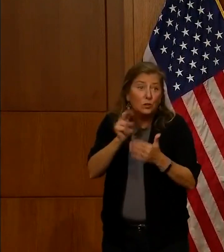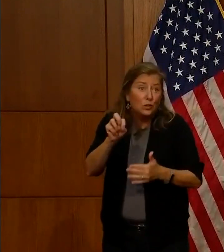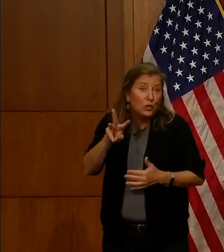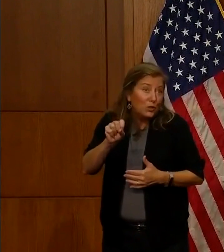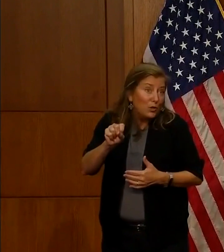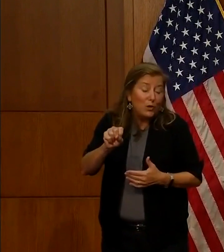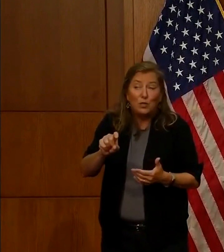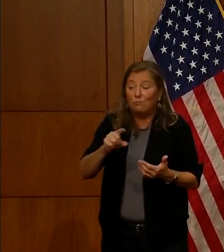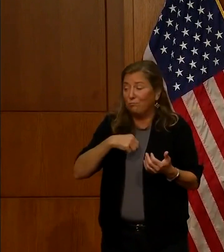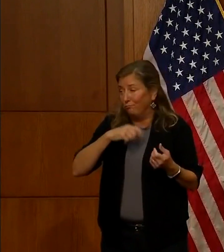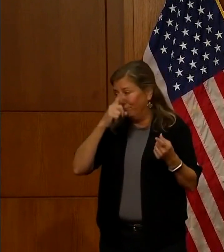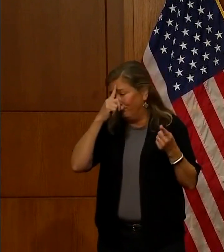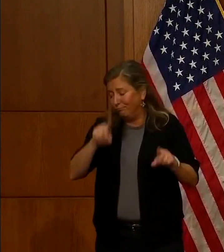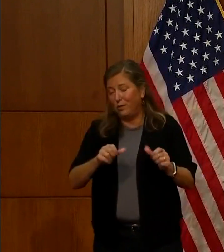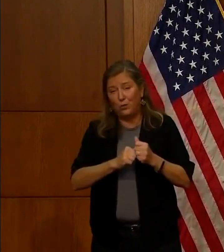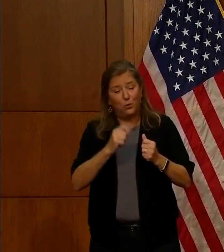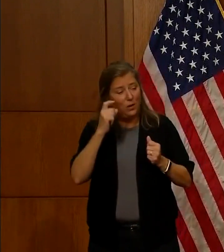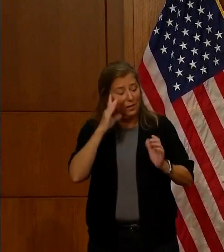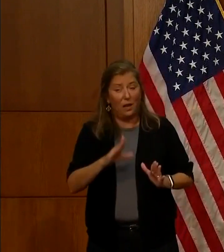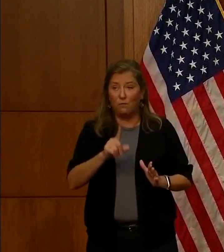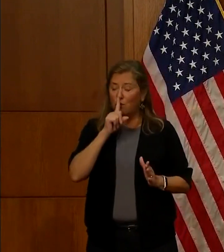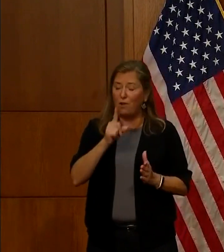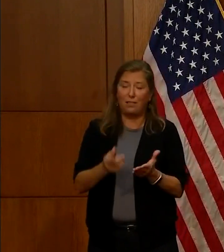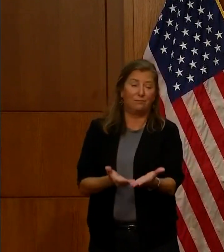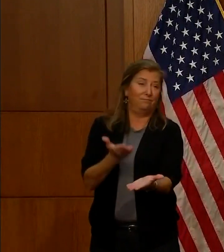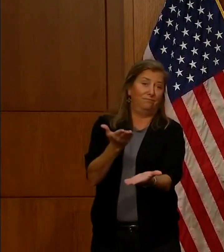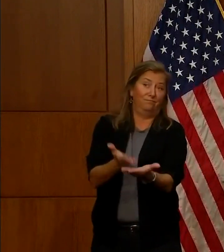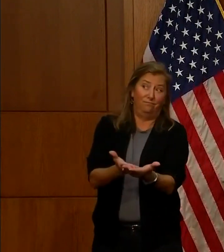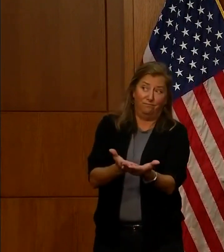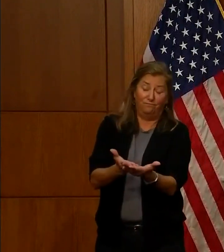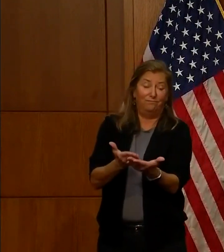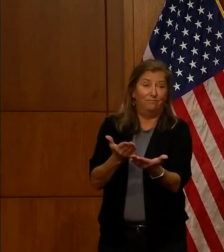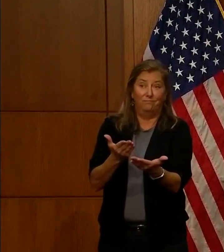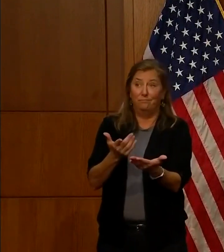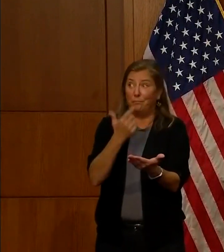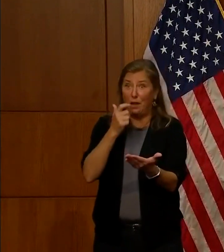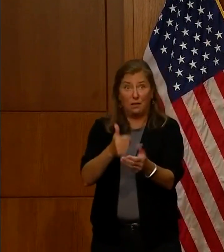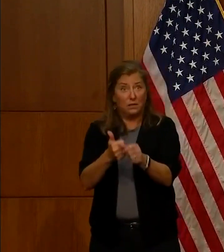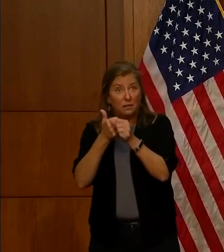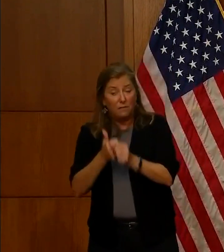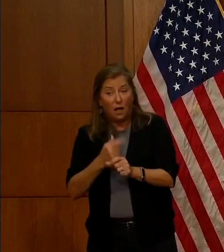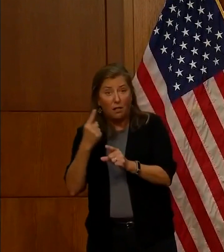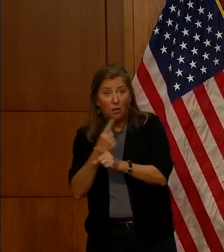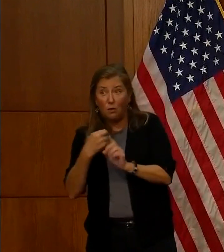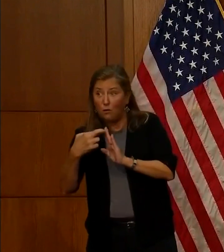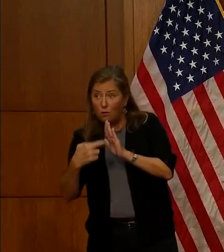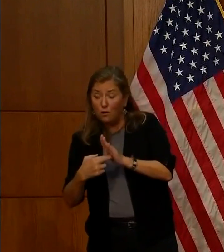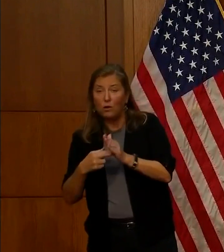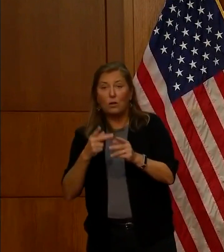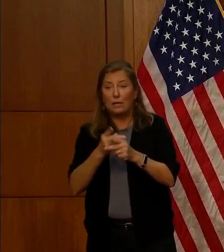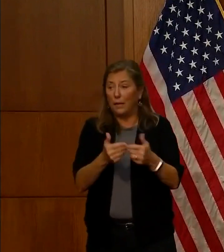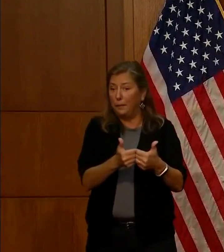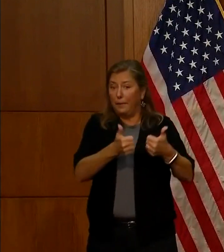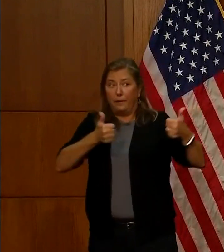SYMPTOMS. THE REALLY GOOD NEWS AGAIN I COULDN'T AGREE MORE WITH THE GOVERNOR TO IT'S A